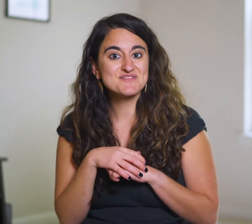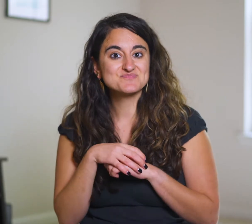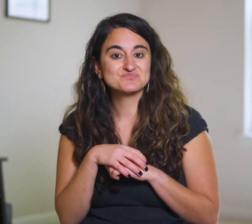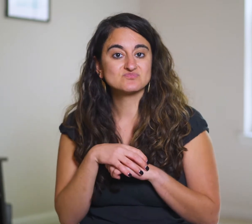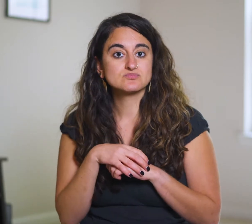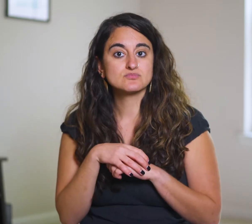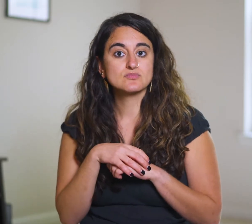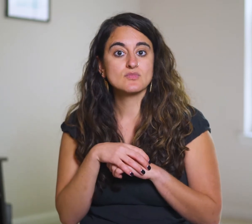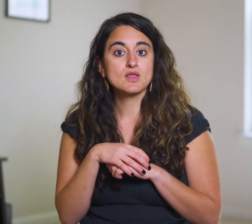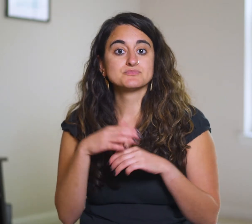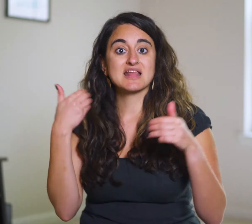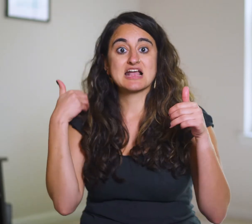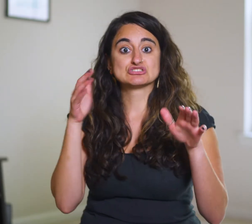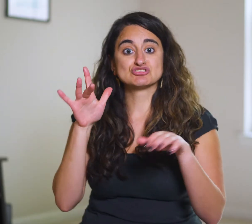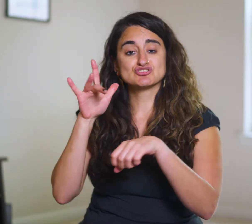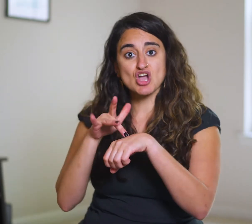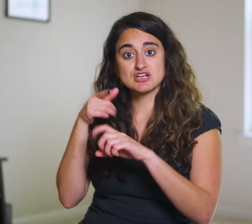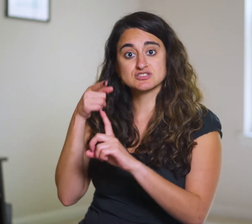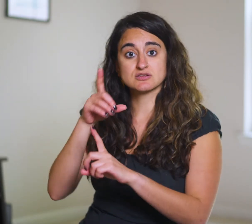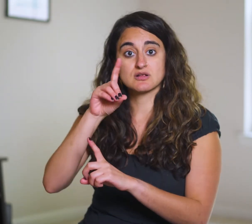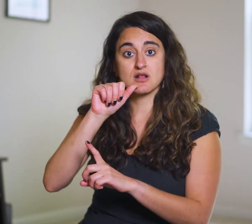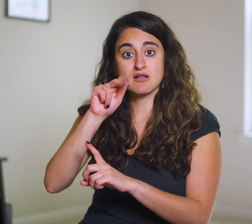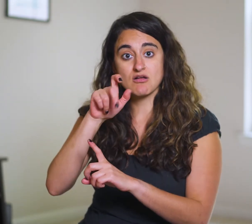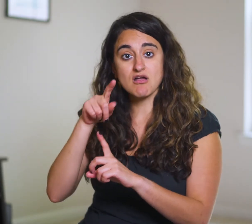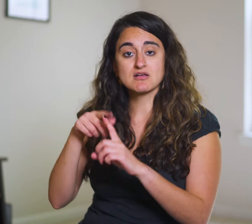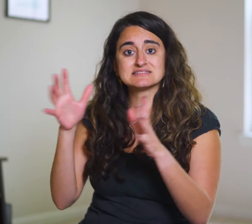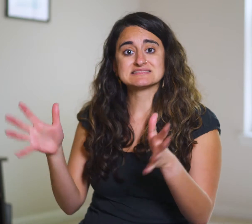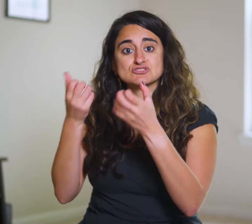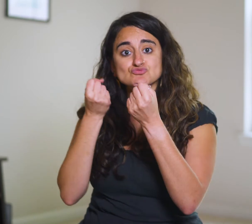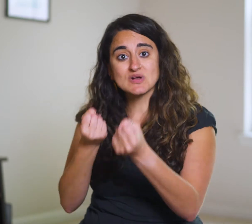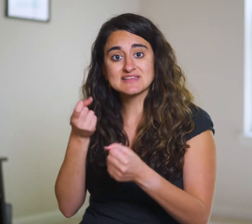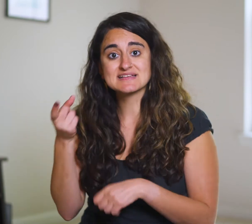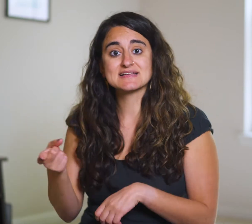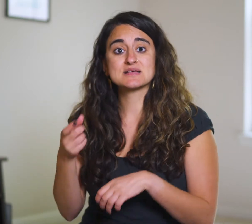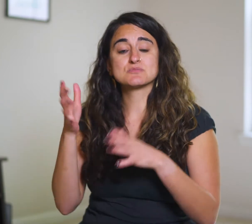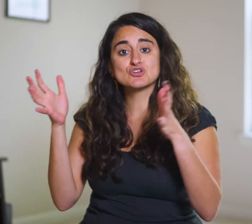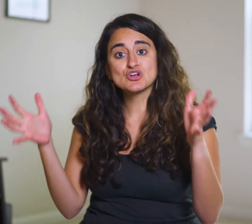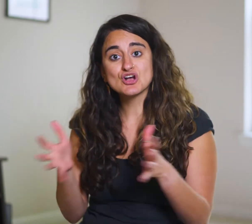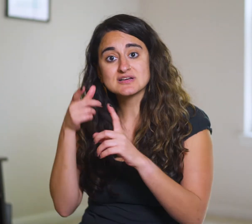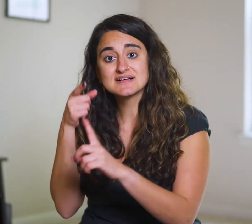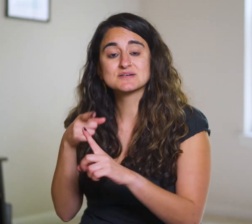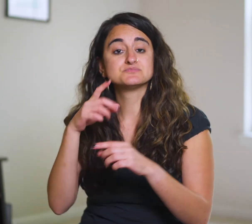Daniel is stupefied so the angel touches him, strengthens him, and encourages him: